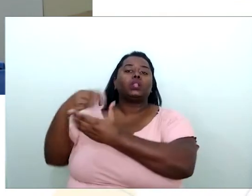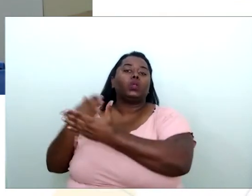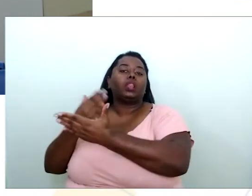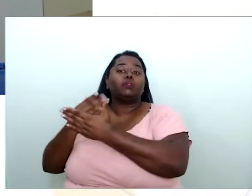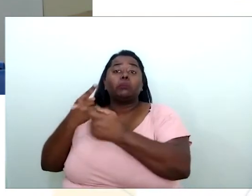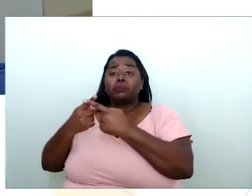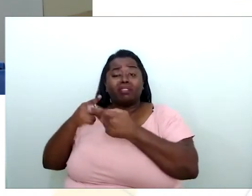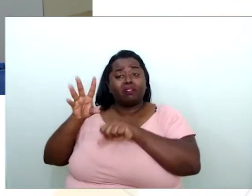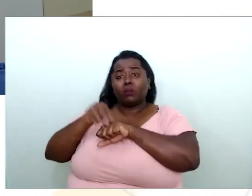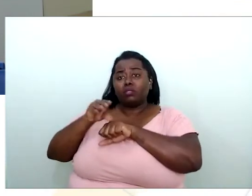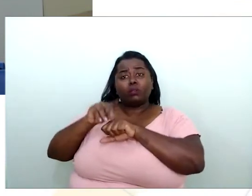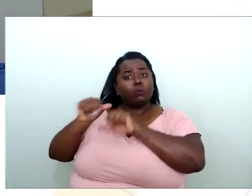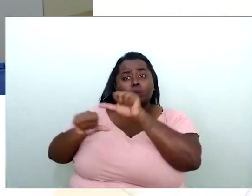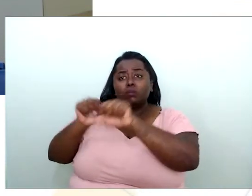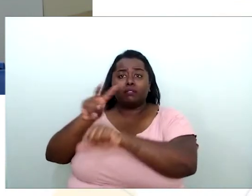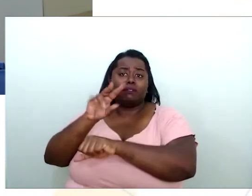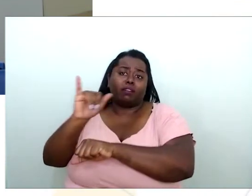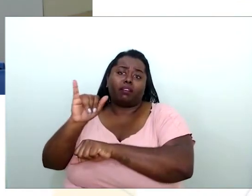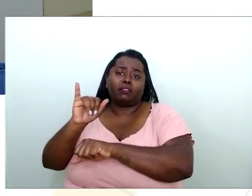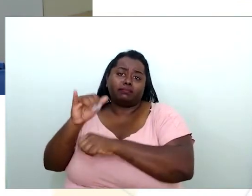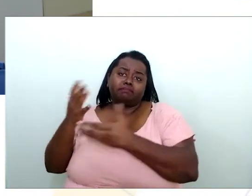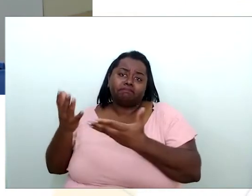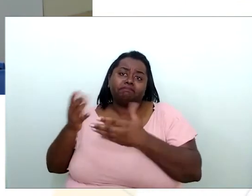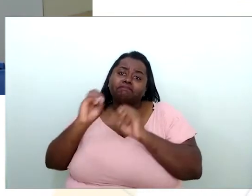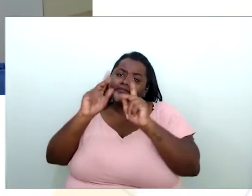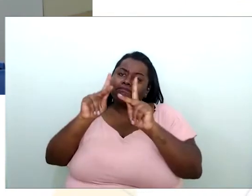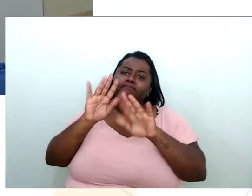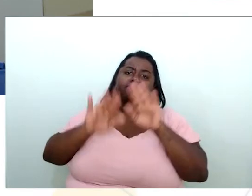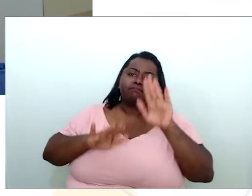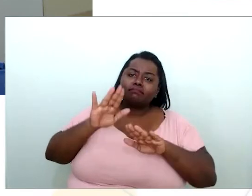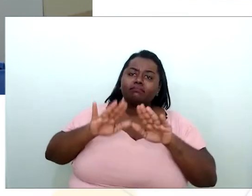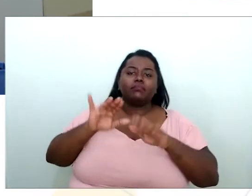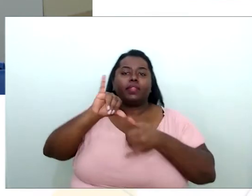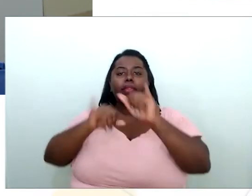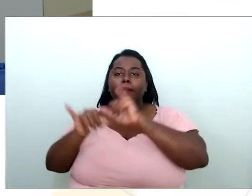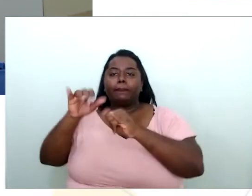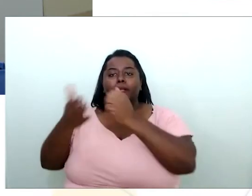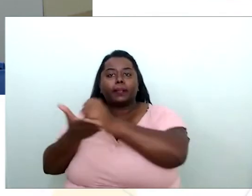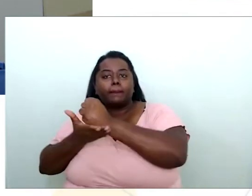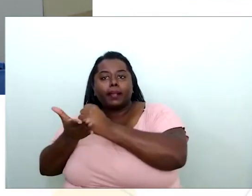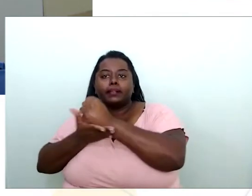and it will change okay it might not change in basic chemistry the basic